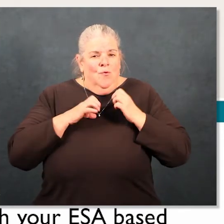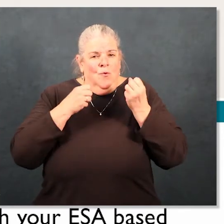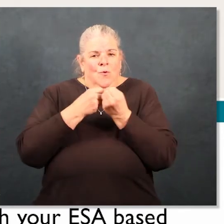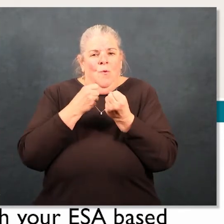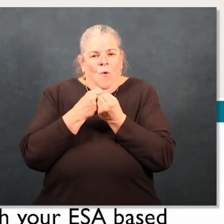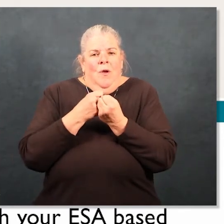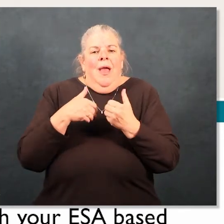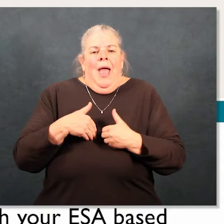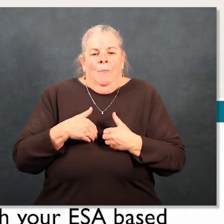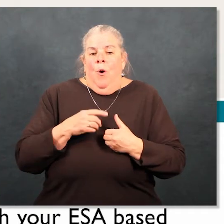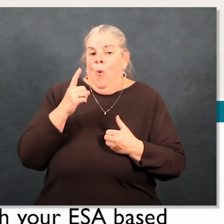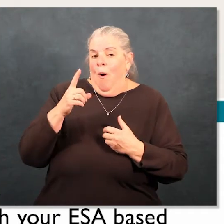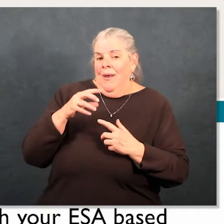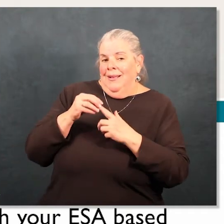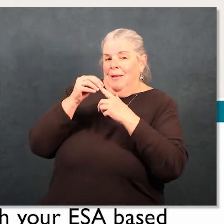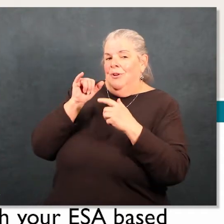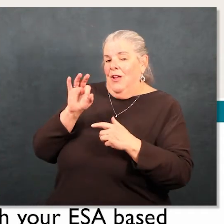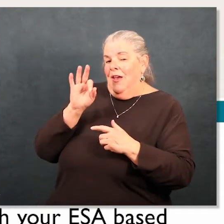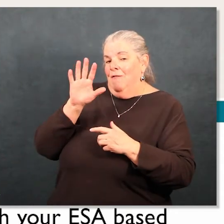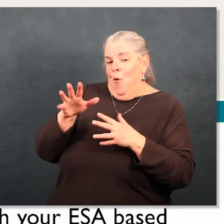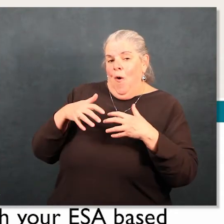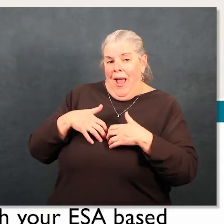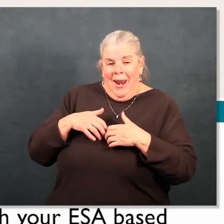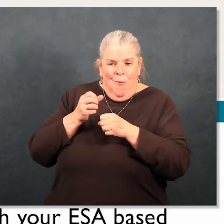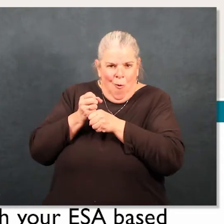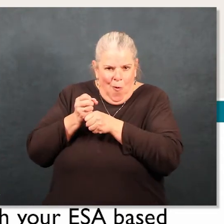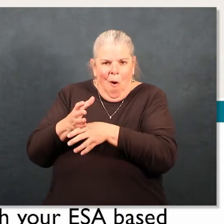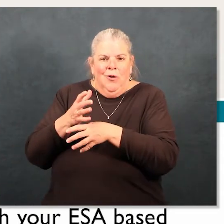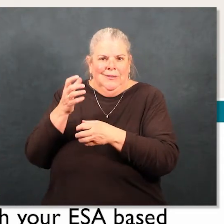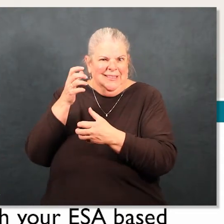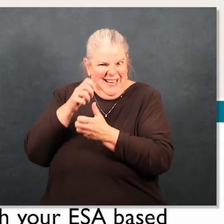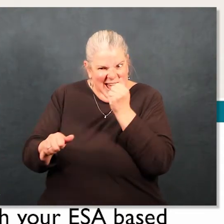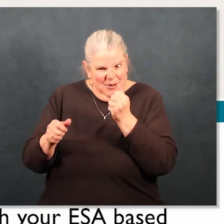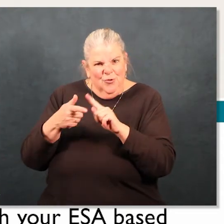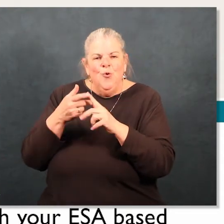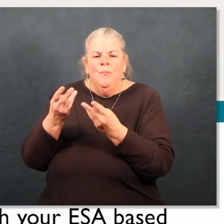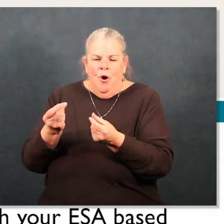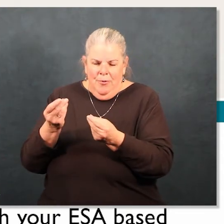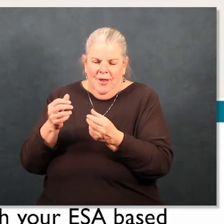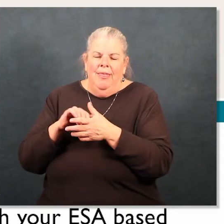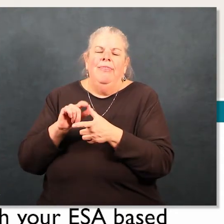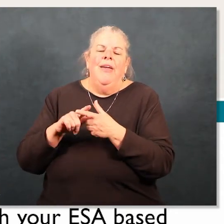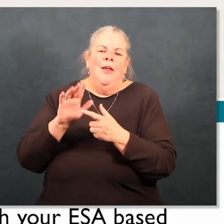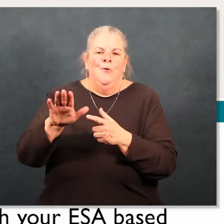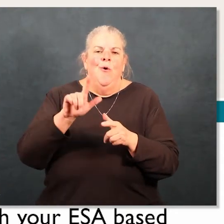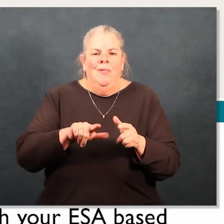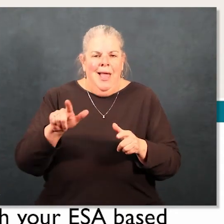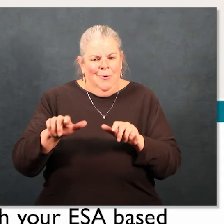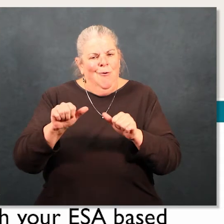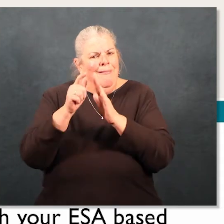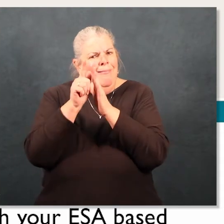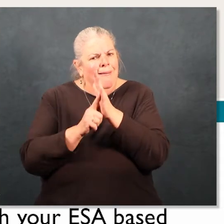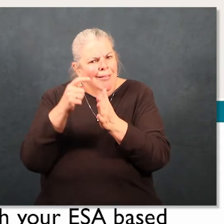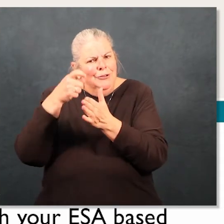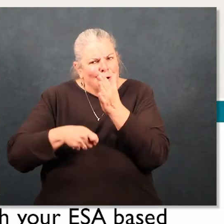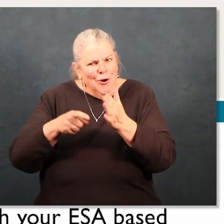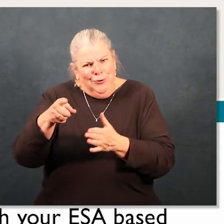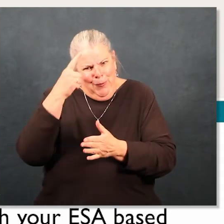is if your animal causes damage to the property then your landlord can legally charge you a fee or